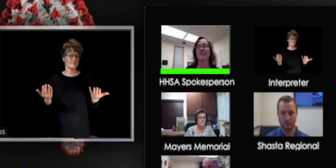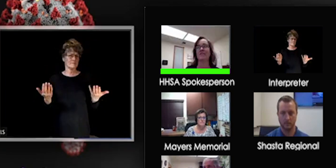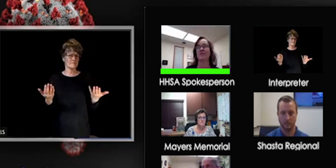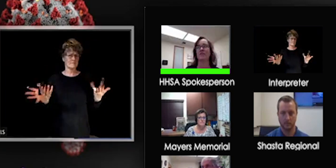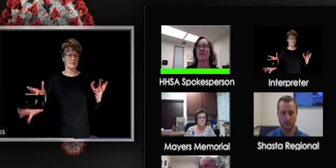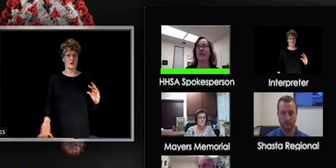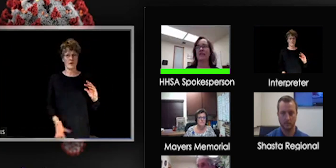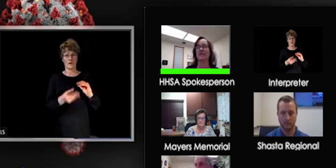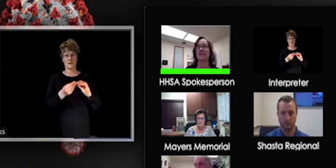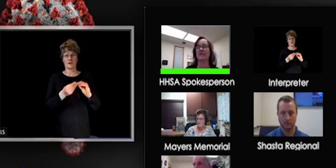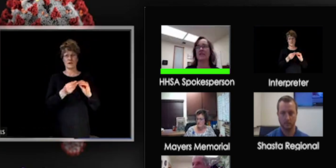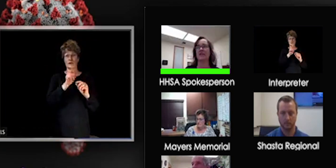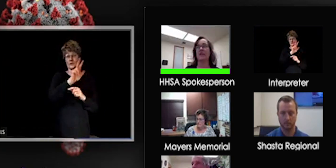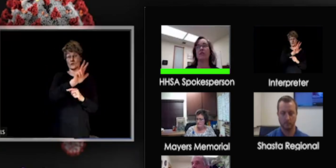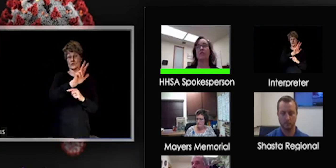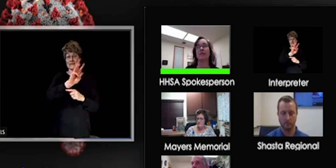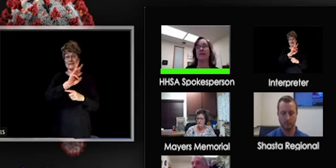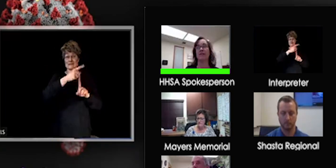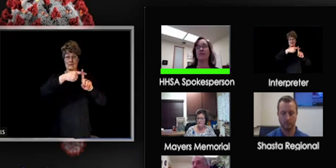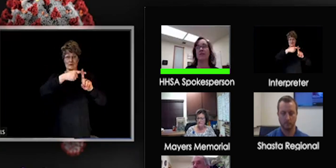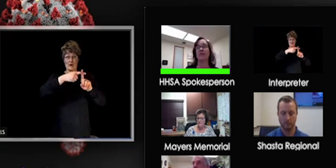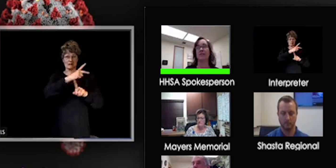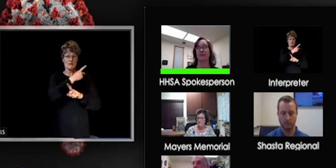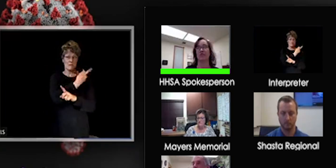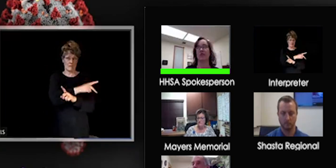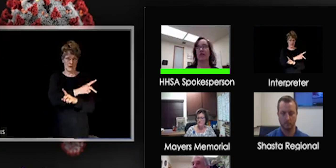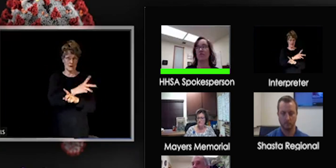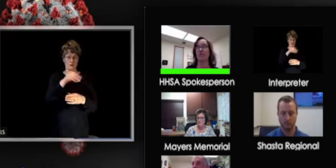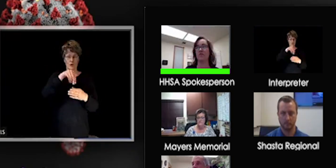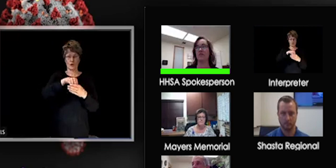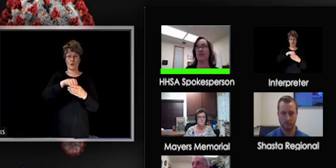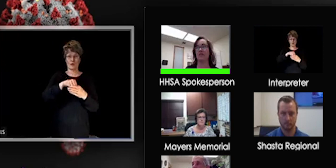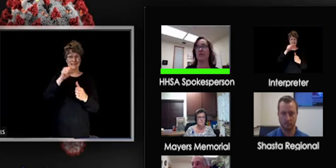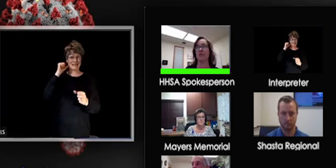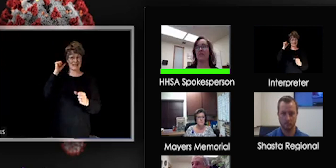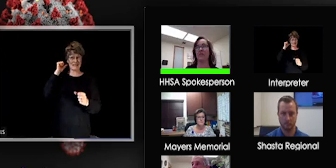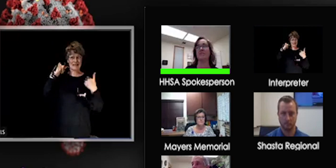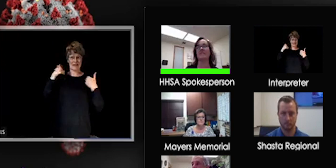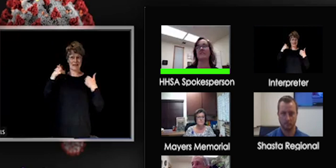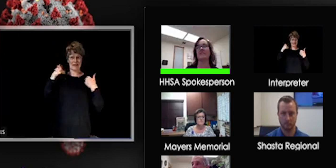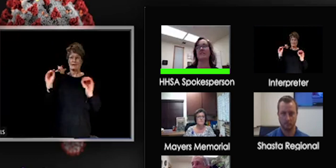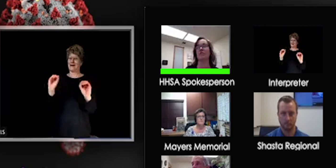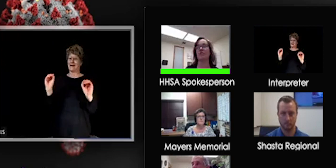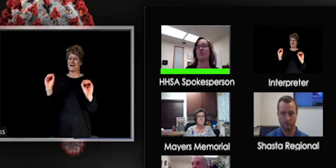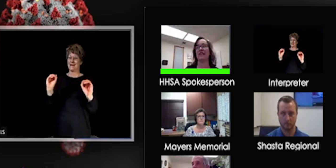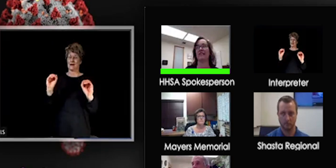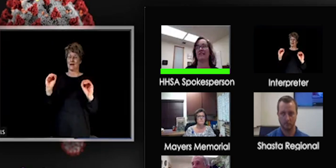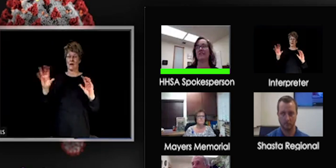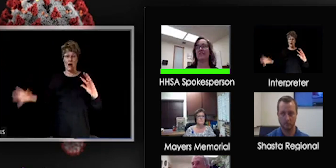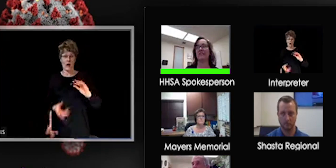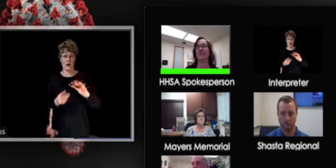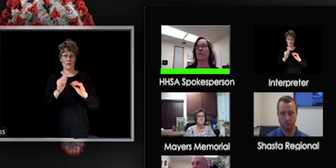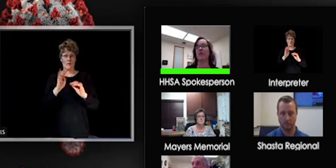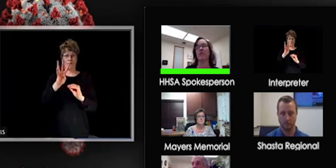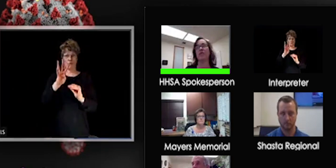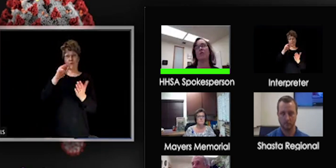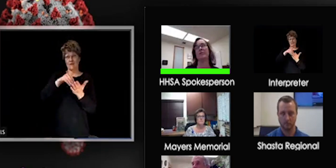of 36 confirmed cases, including none from yesterday. We’ve done 4638 tests. We’ve